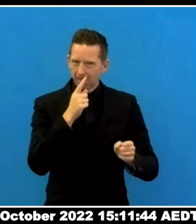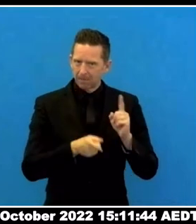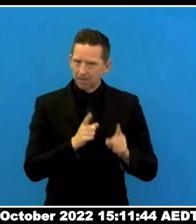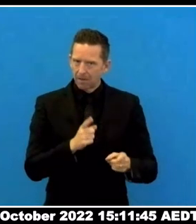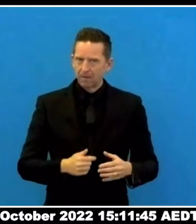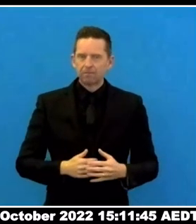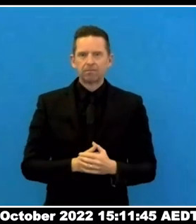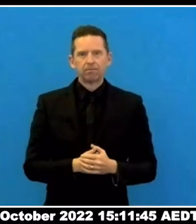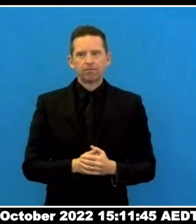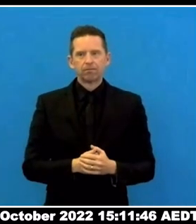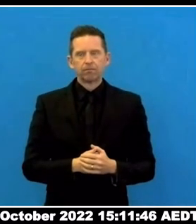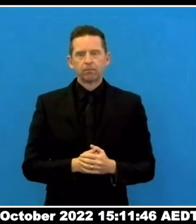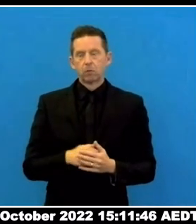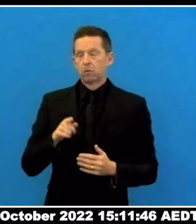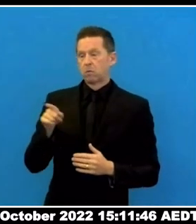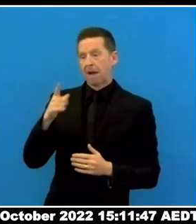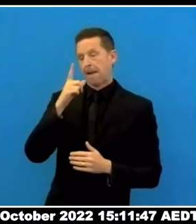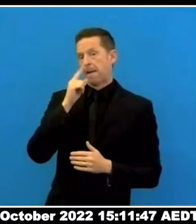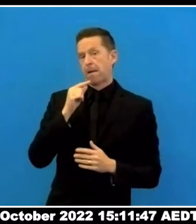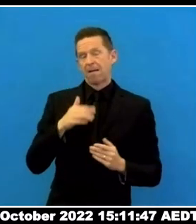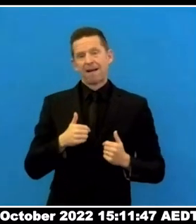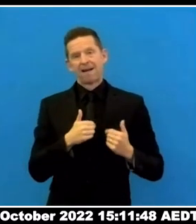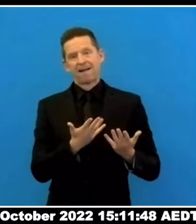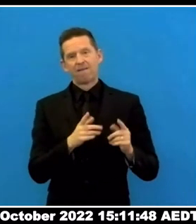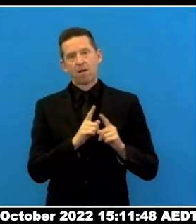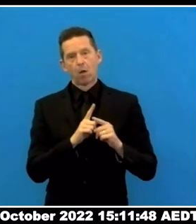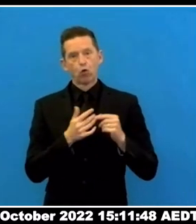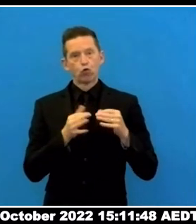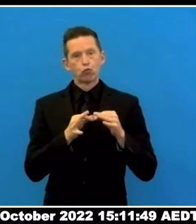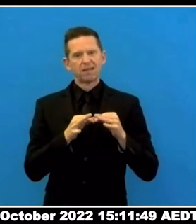They are able to provide informal interpreting,